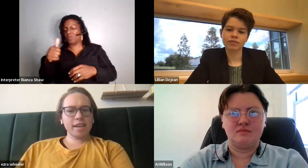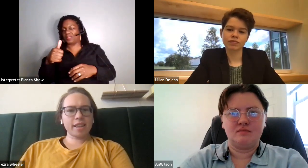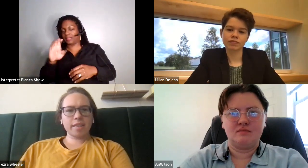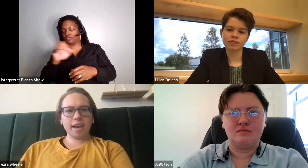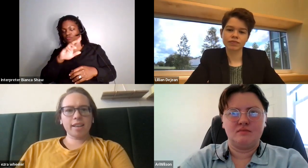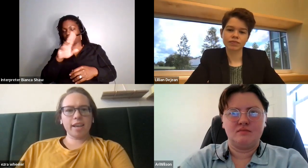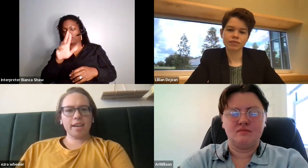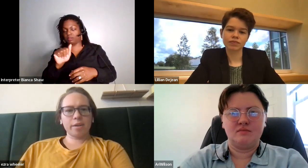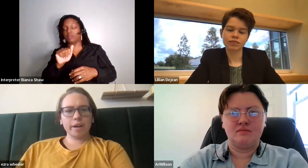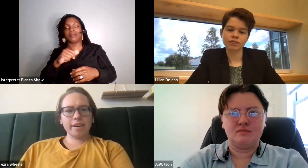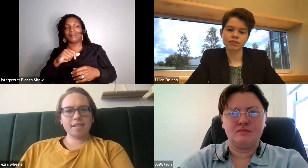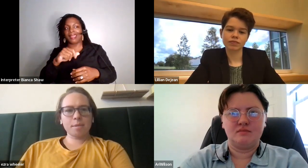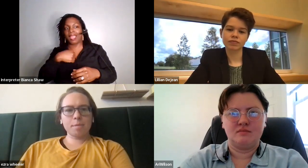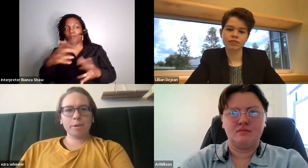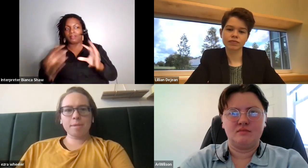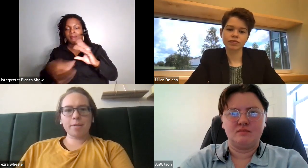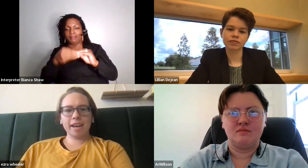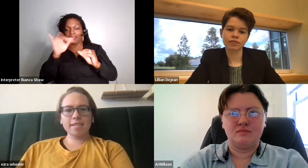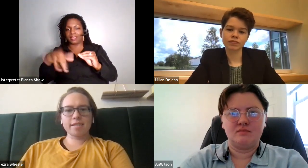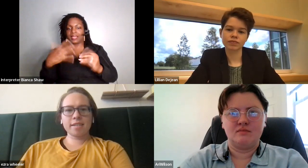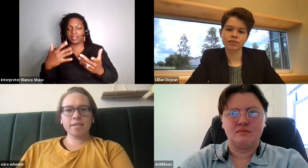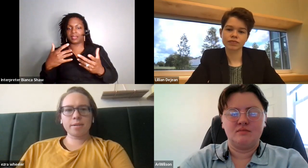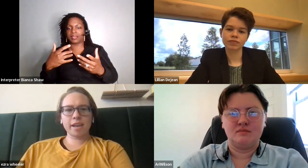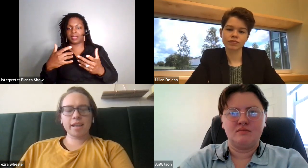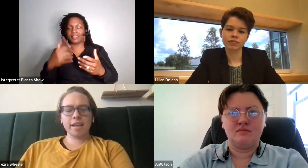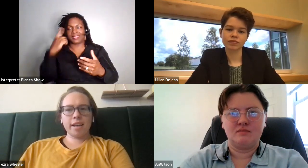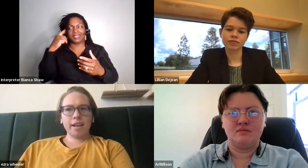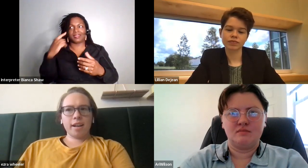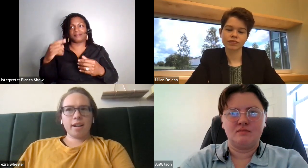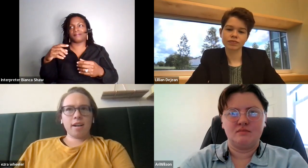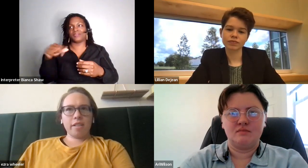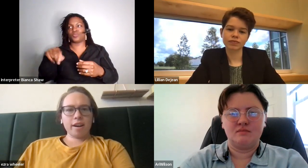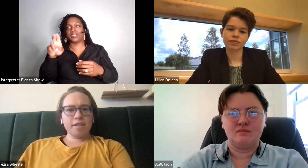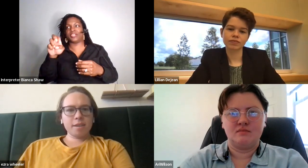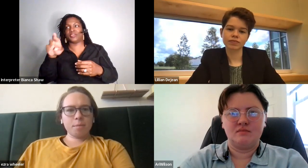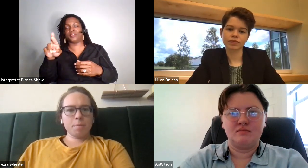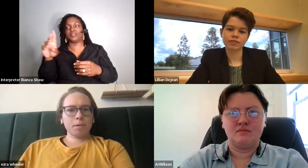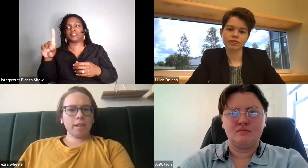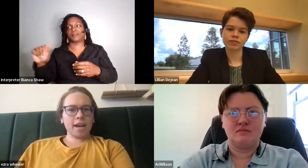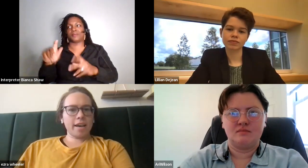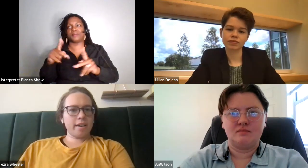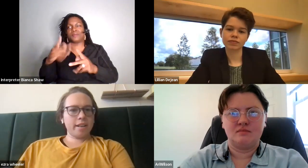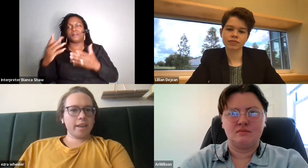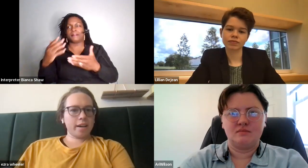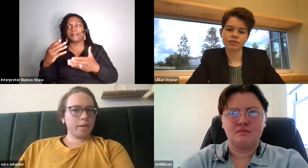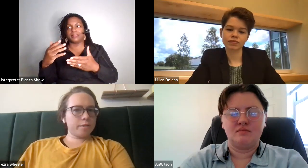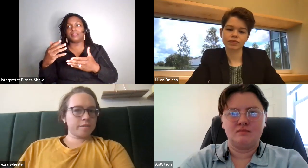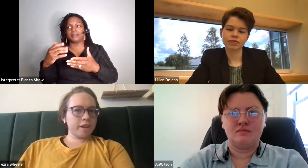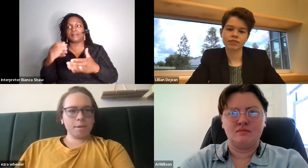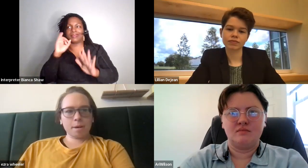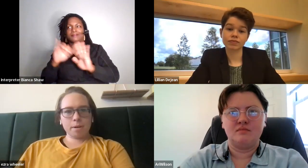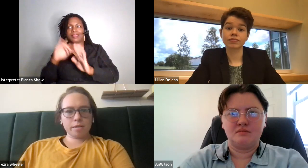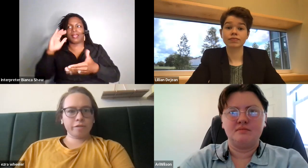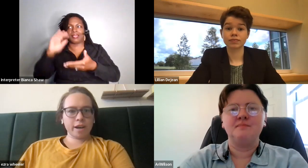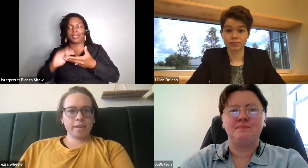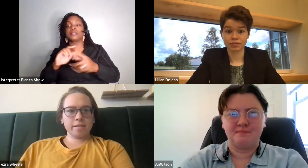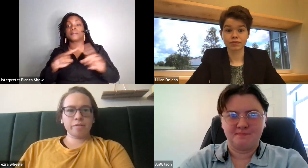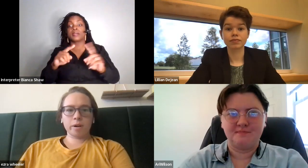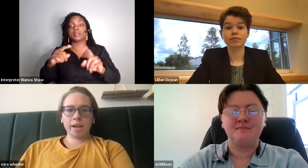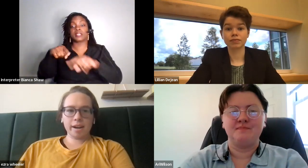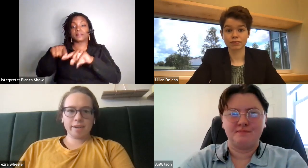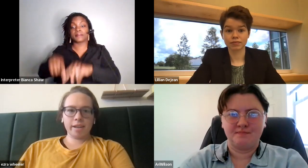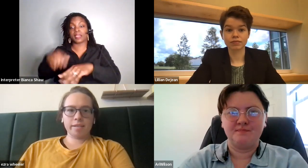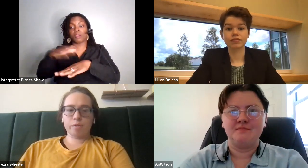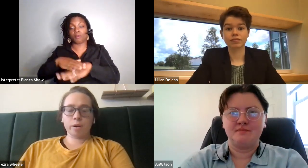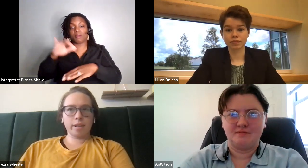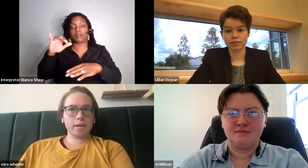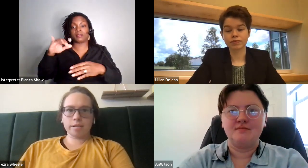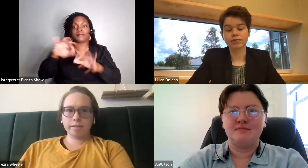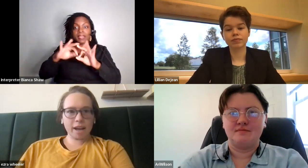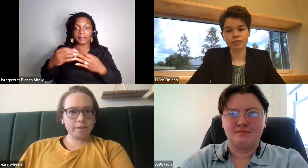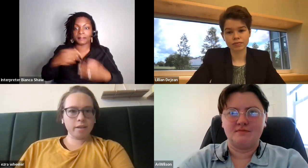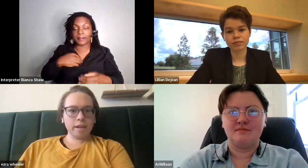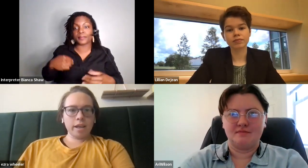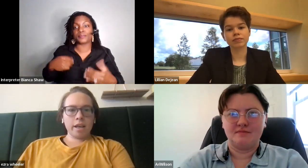I do think that likely queer disable people kind of it's also that a lot of disabled people rely on their closest family members, friends for caregiving needs for literal survival.